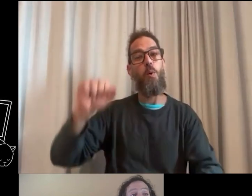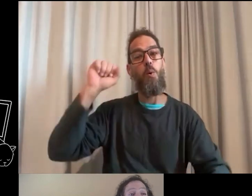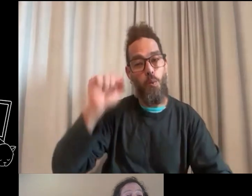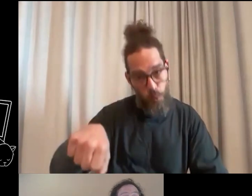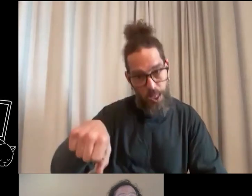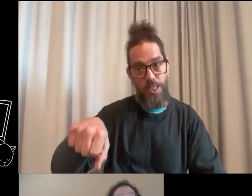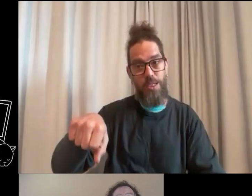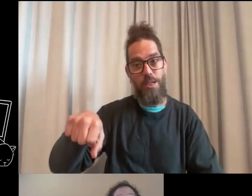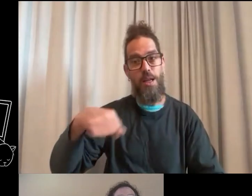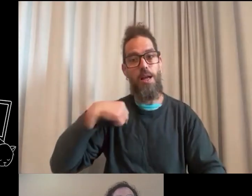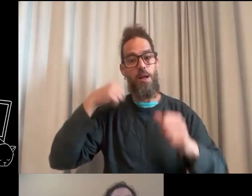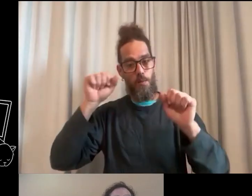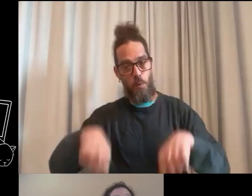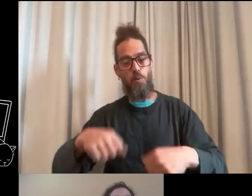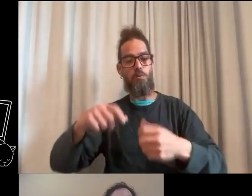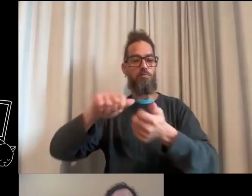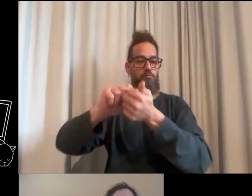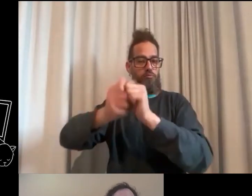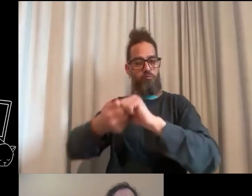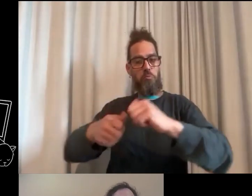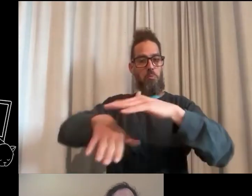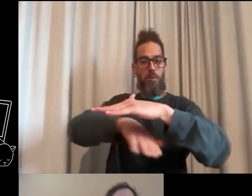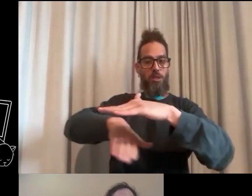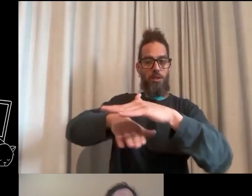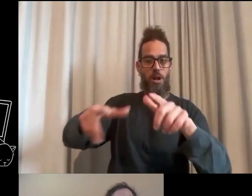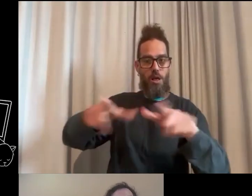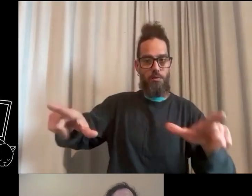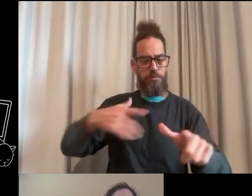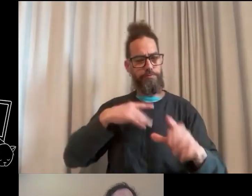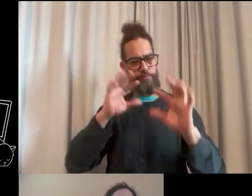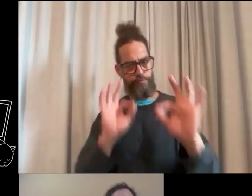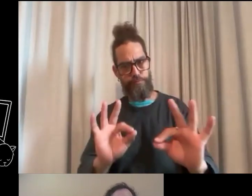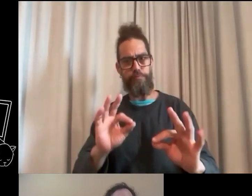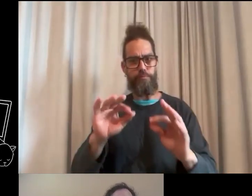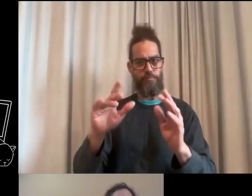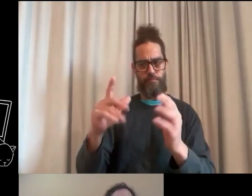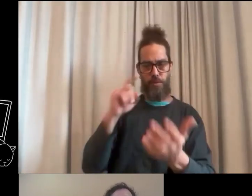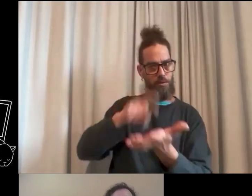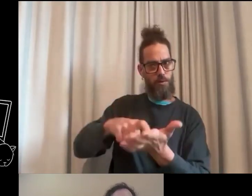So all that to say, Crystal, is yes, we do have--